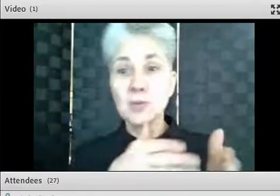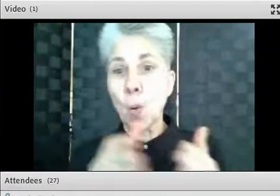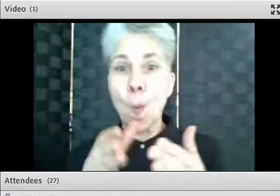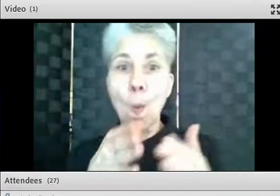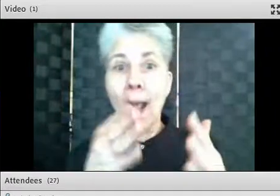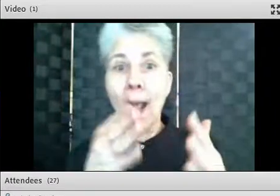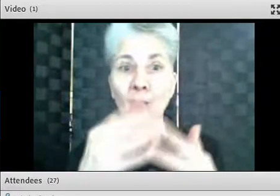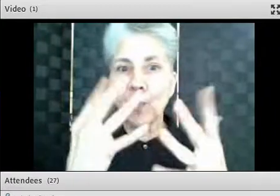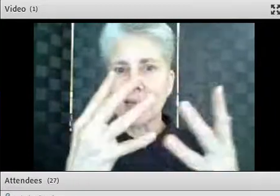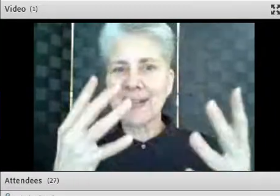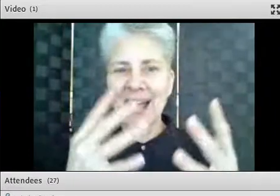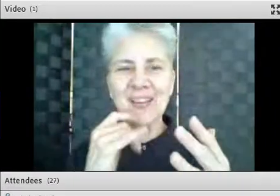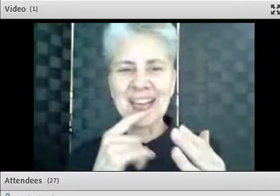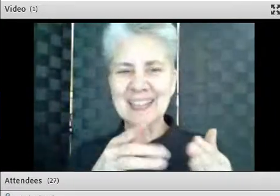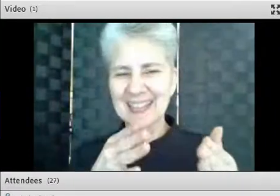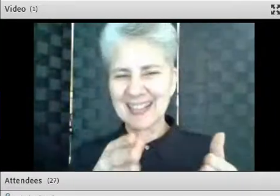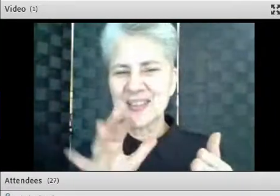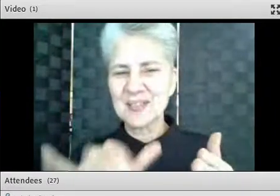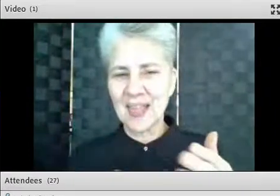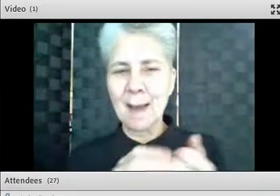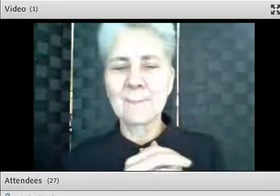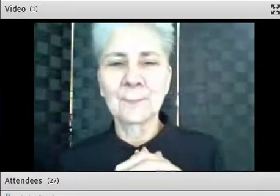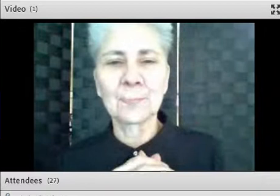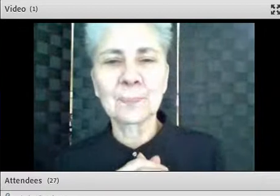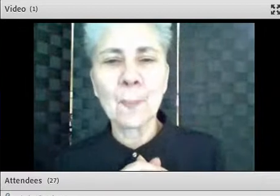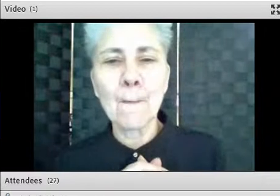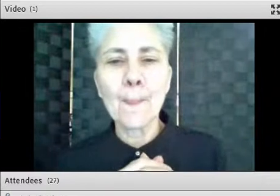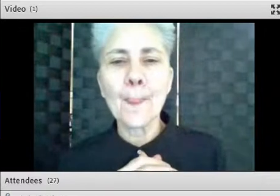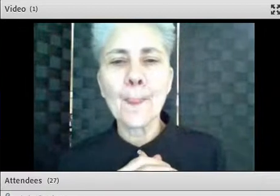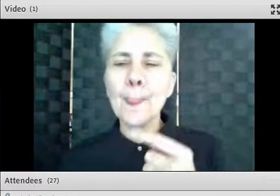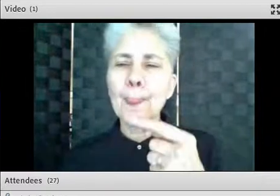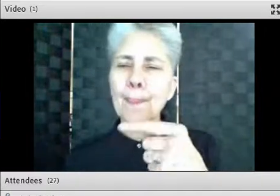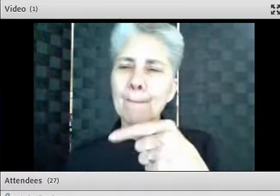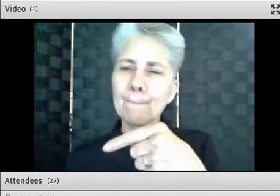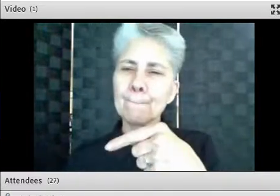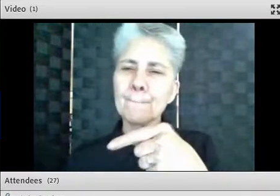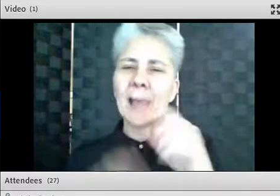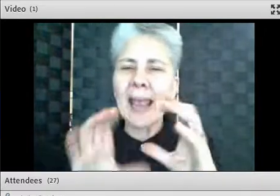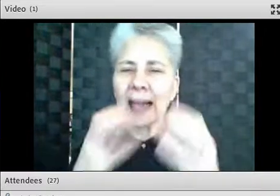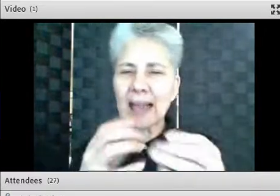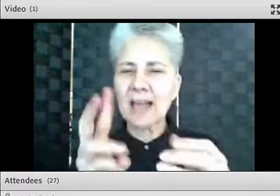through those classification schedules. Also, within ClassWeb,